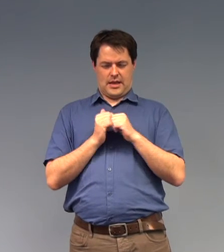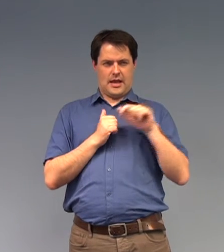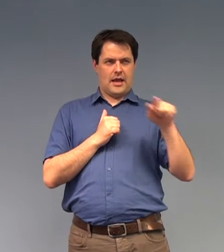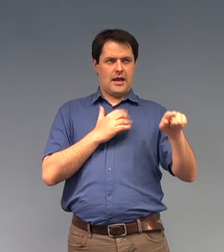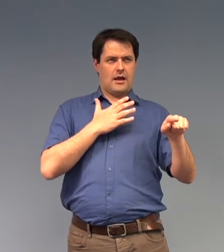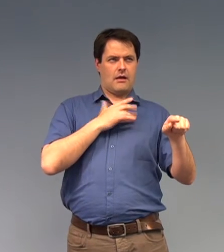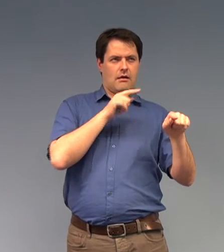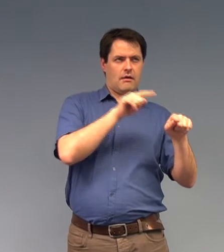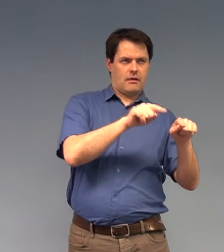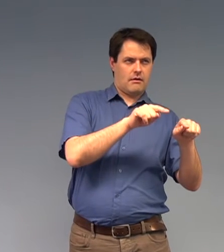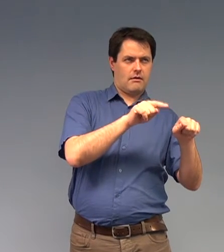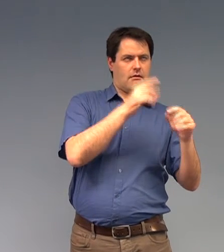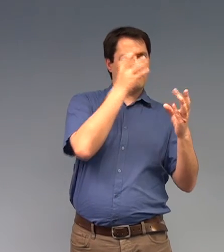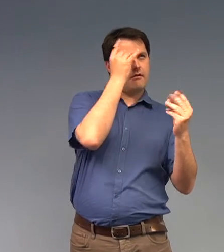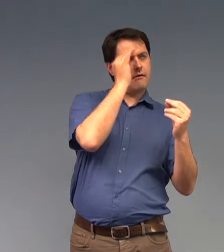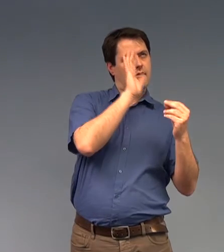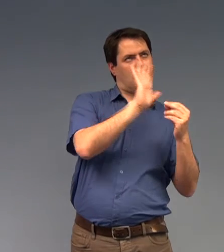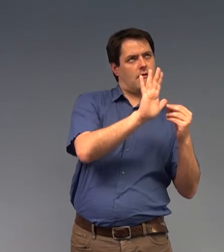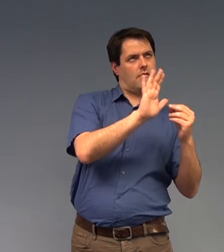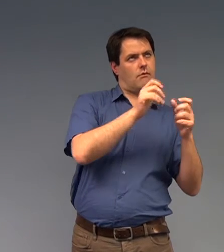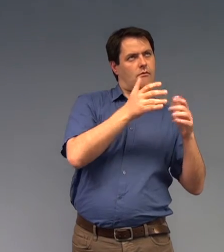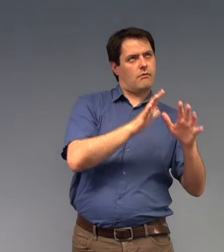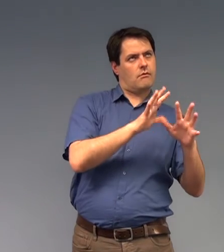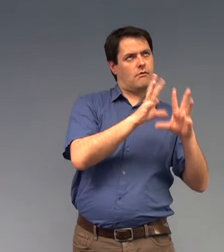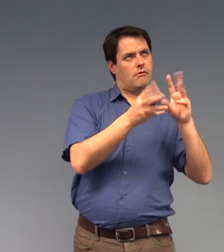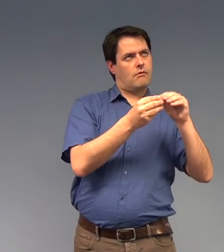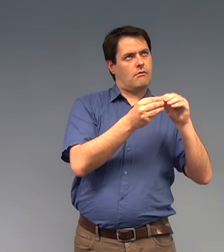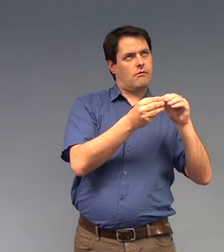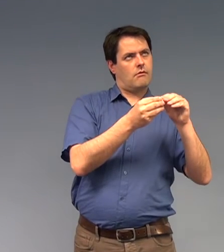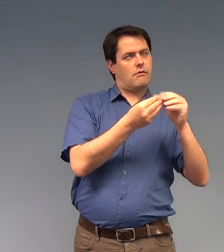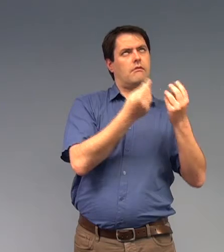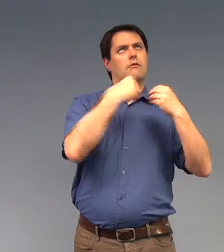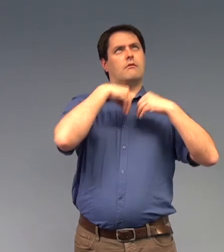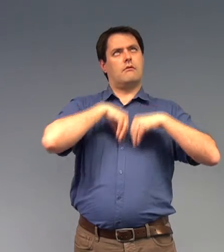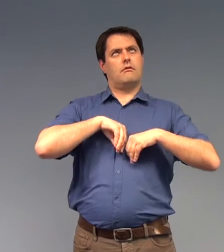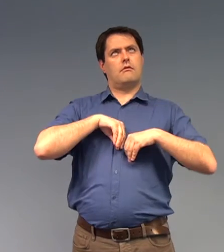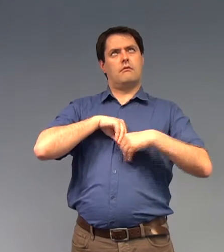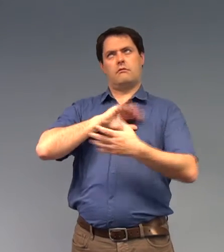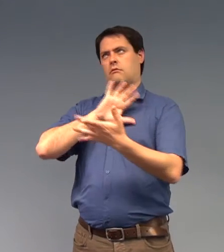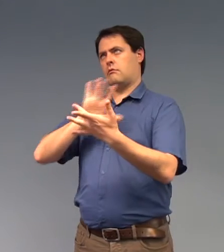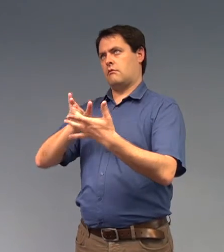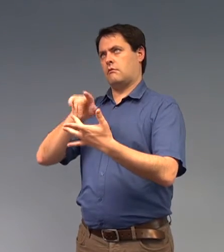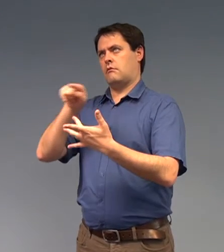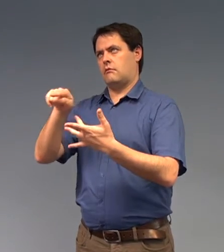is trying to connect within his or her mind.